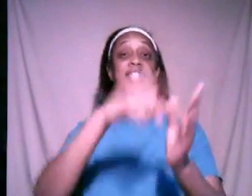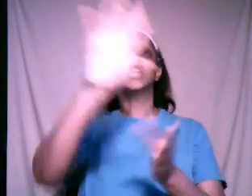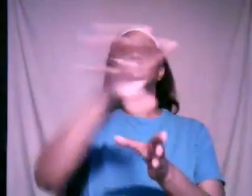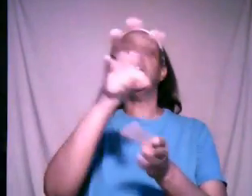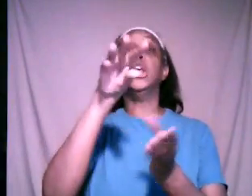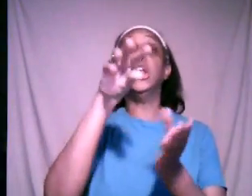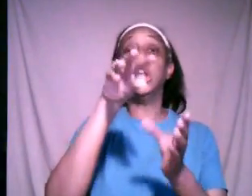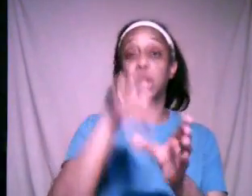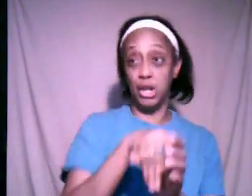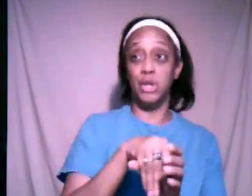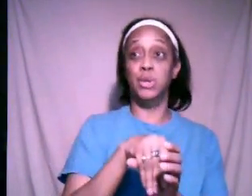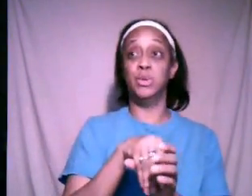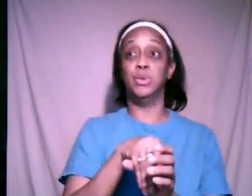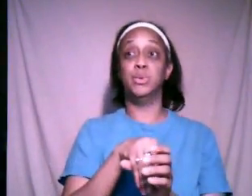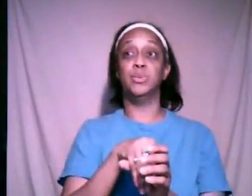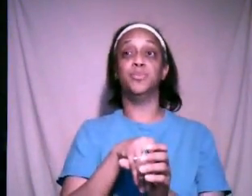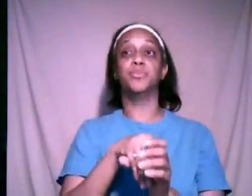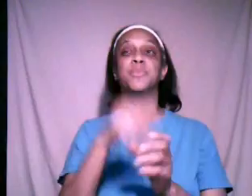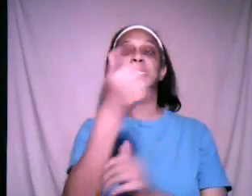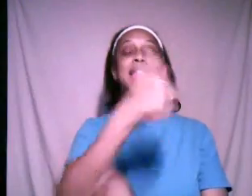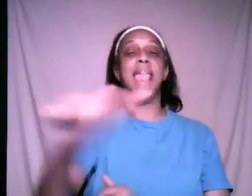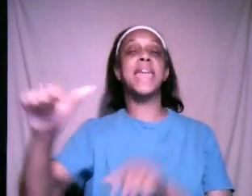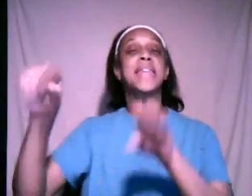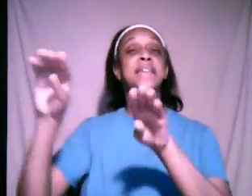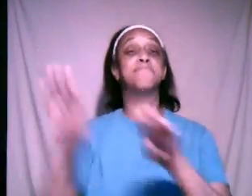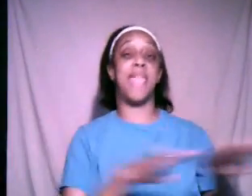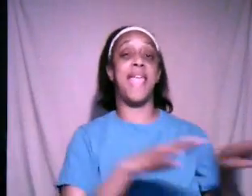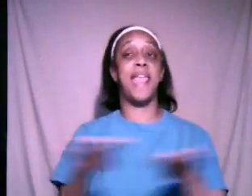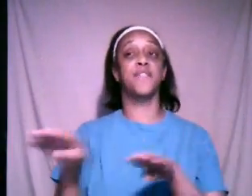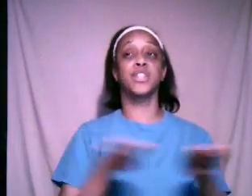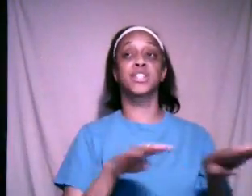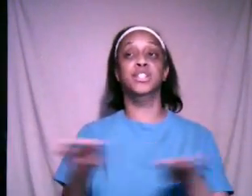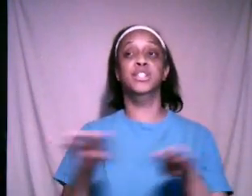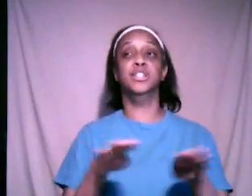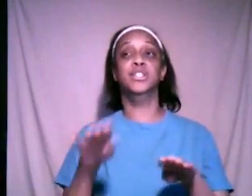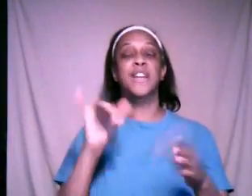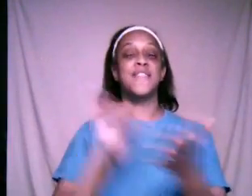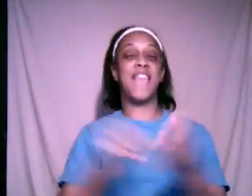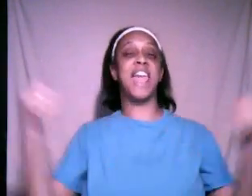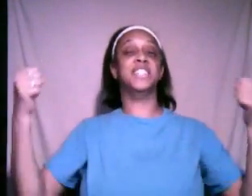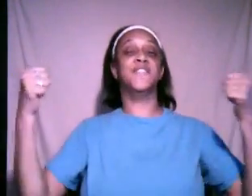includes any behaviors that